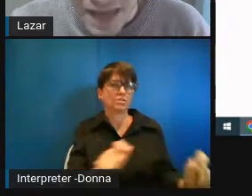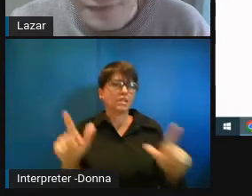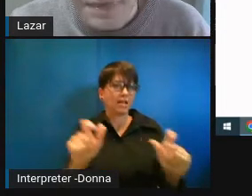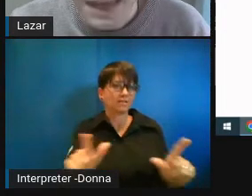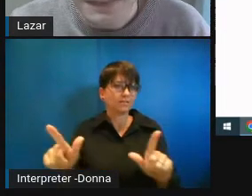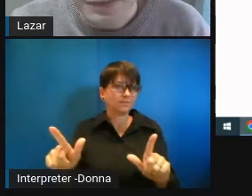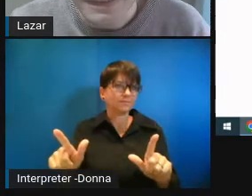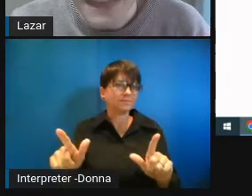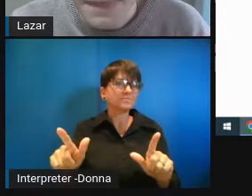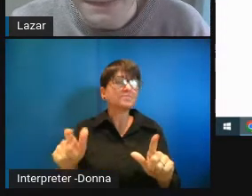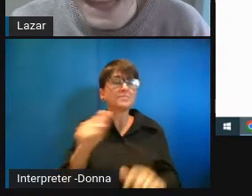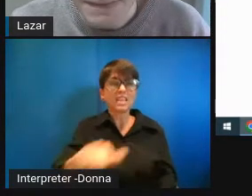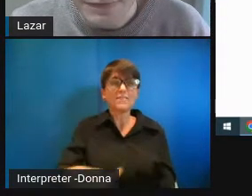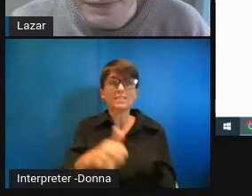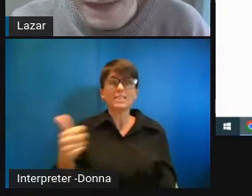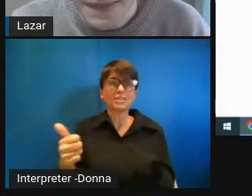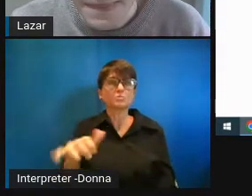Everything else could stay the same, I think.